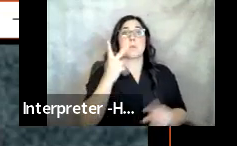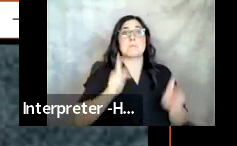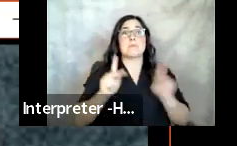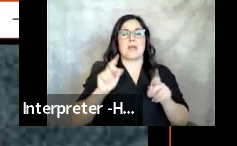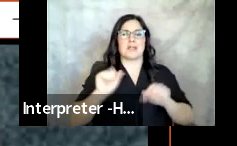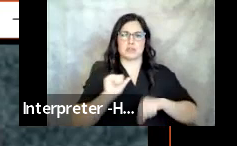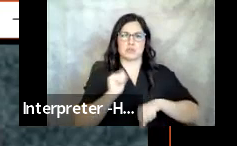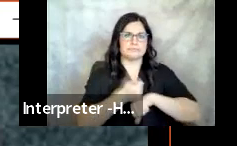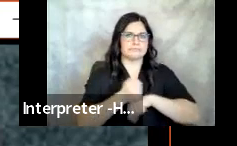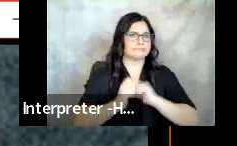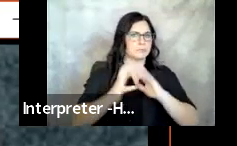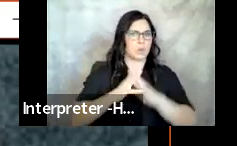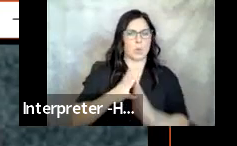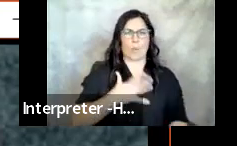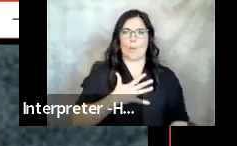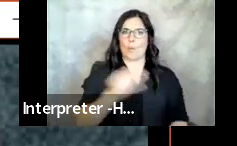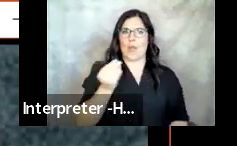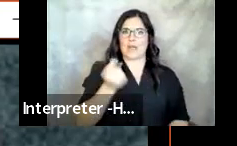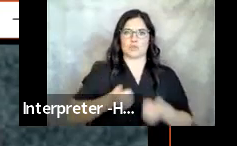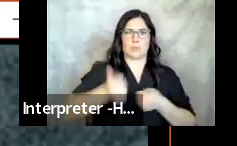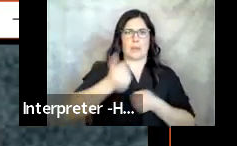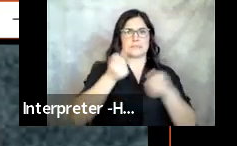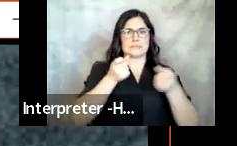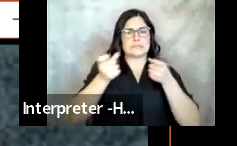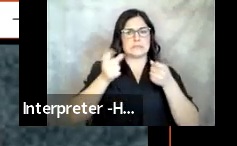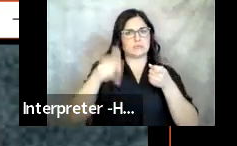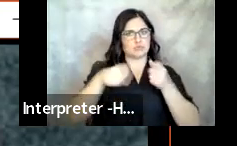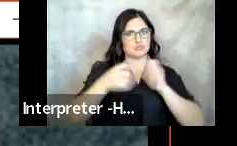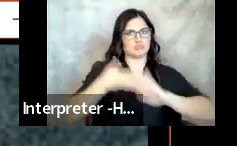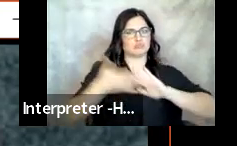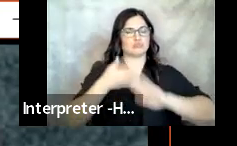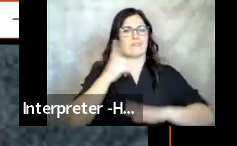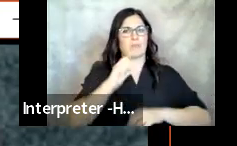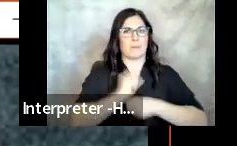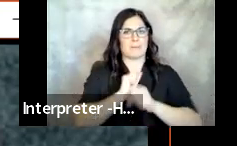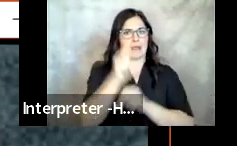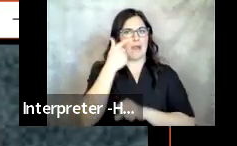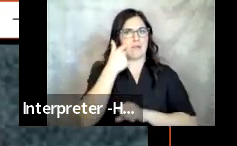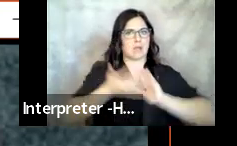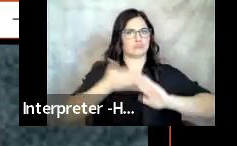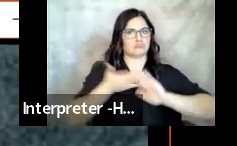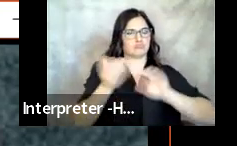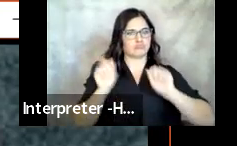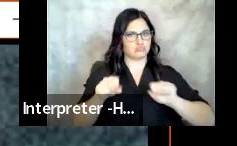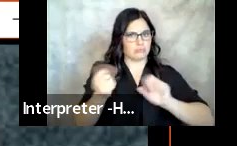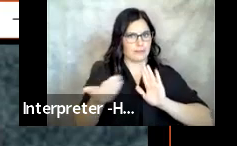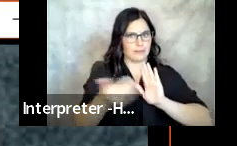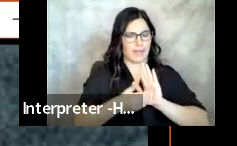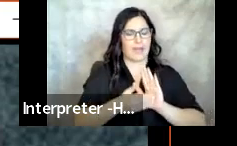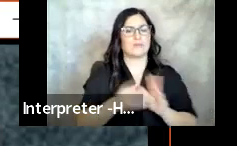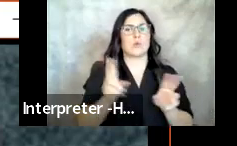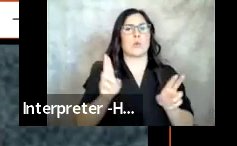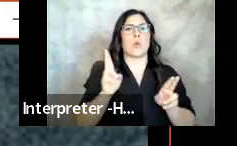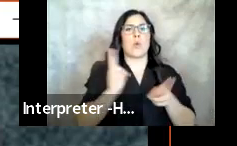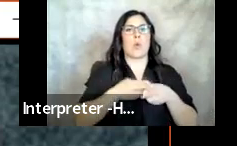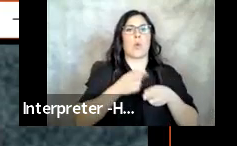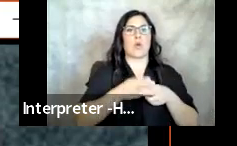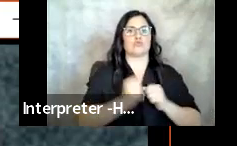Supremacy. To create. Useful governments again, they. Redeemed the South. Here's an example I'll give you an.